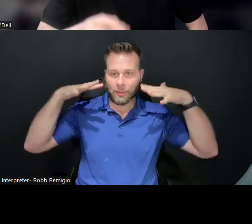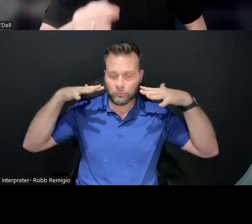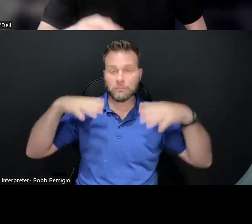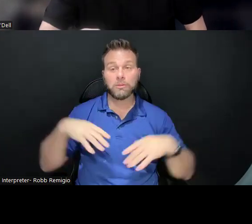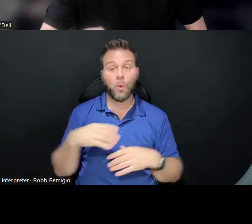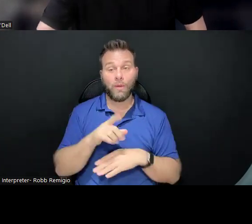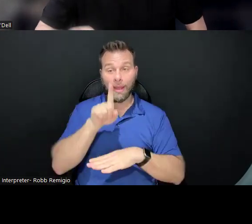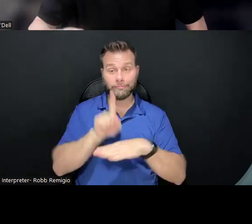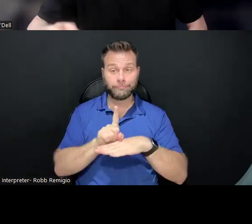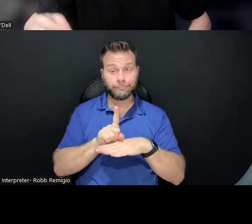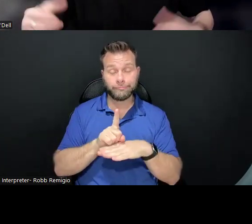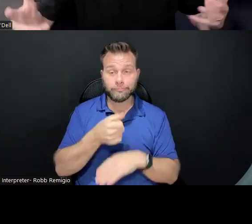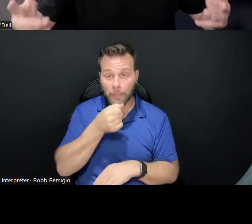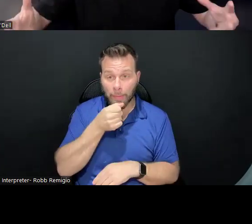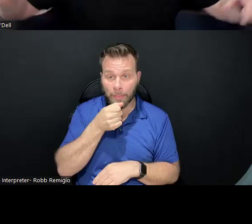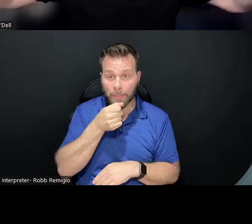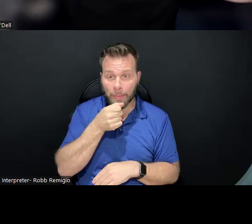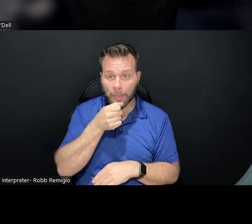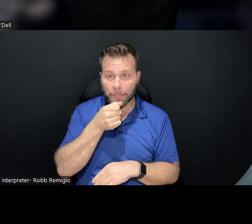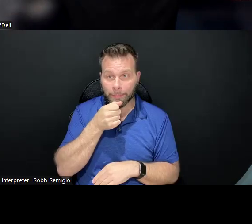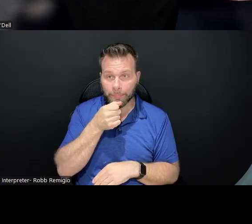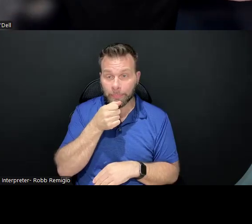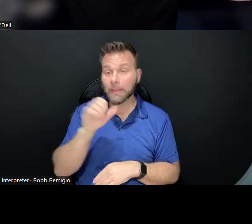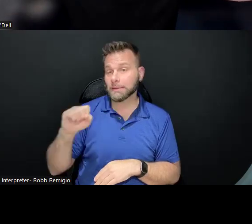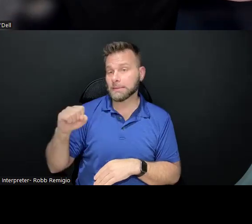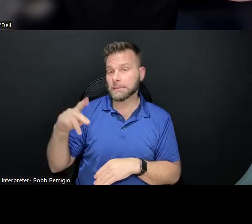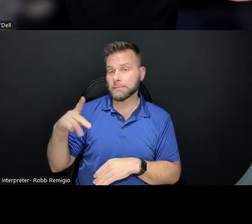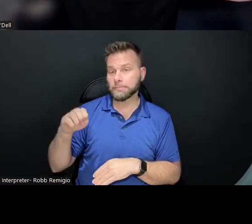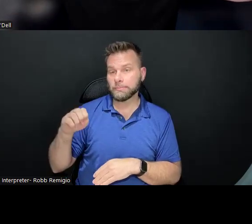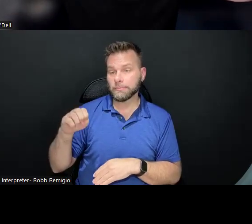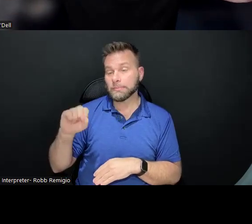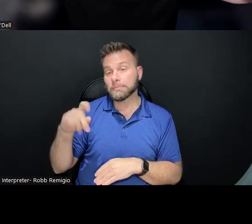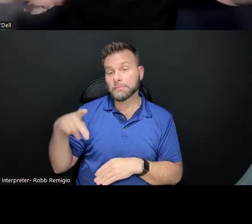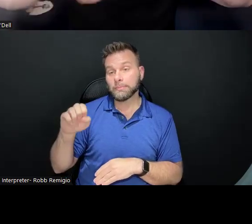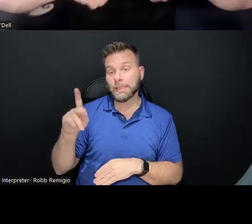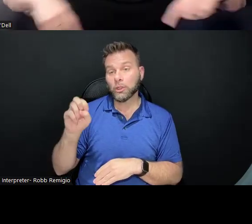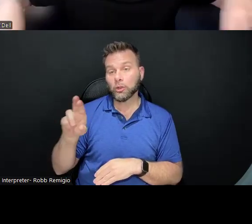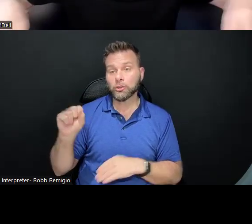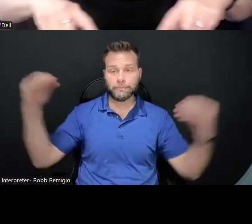So, if I'm standing at the podium and speaking, the sound should be coming through speakers for people who need